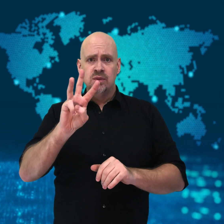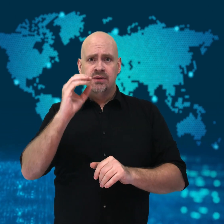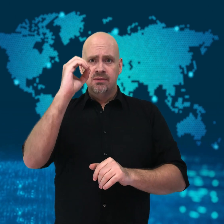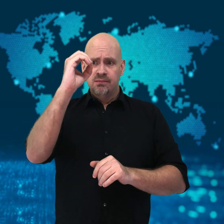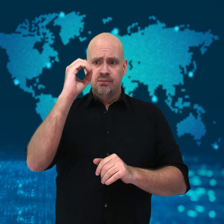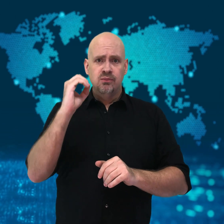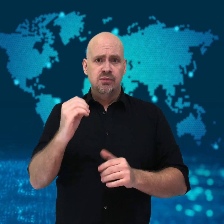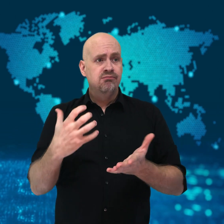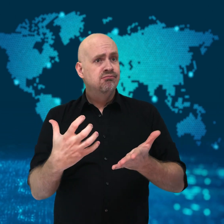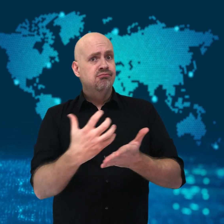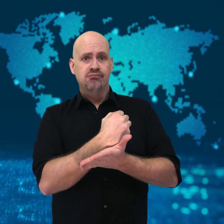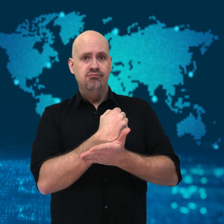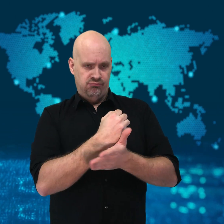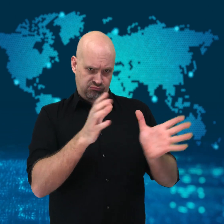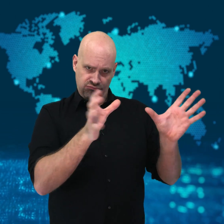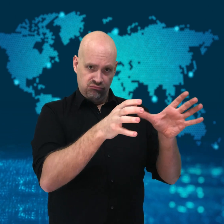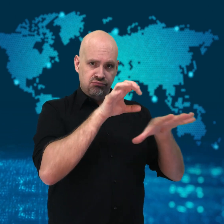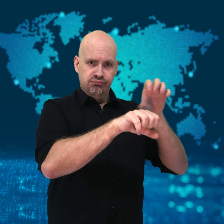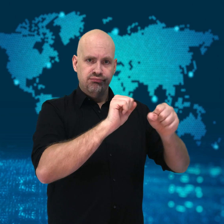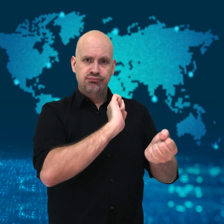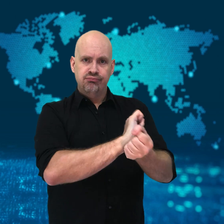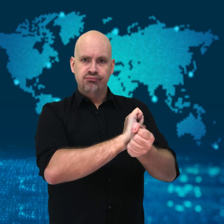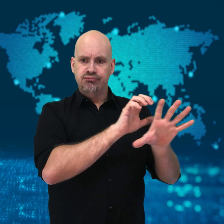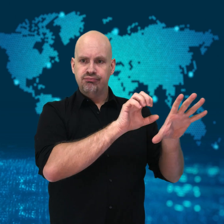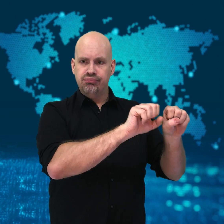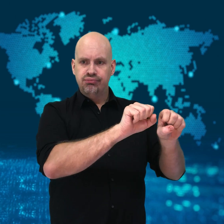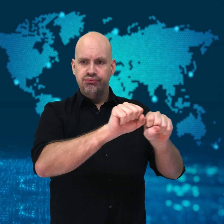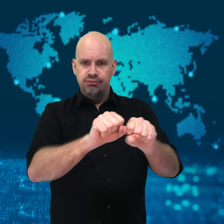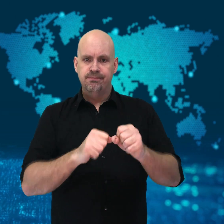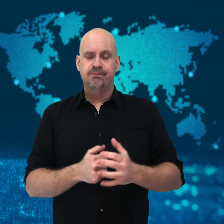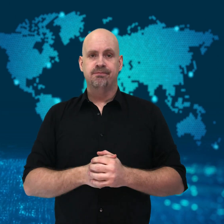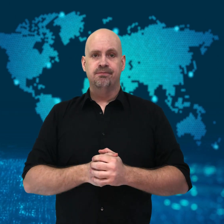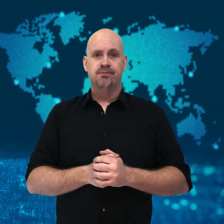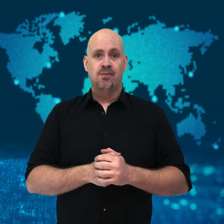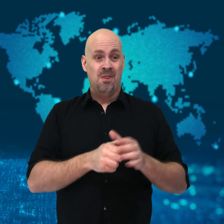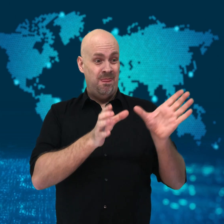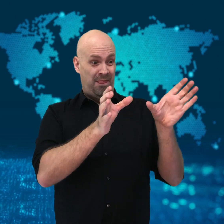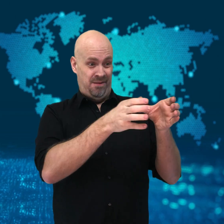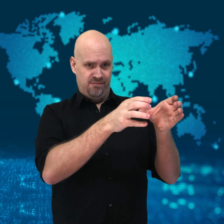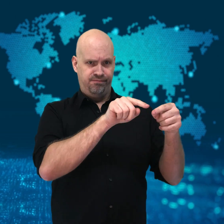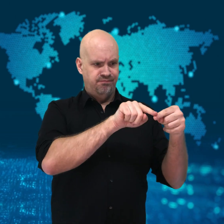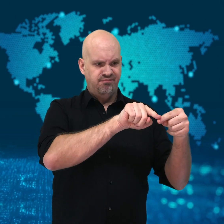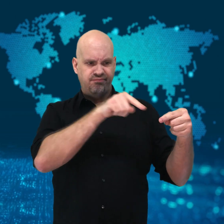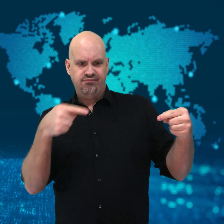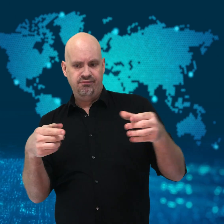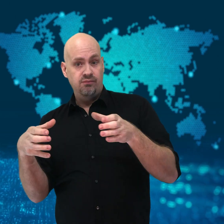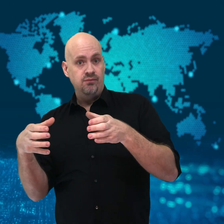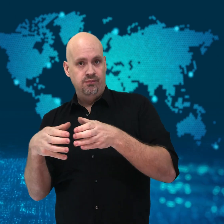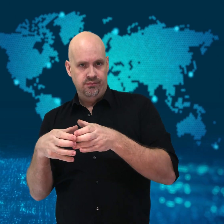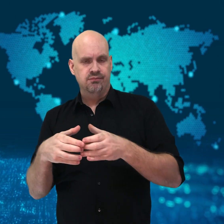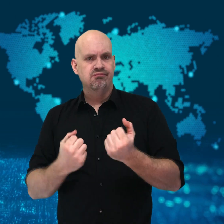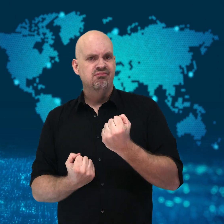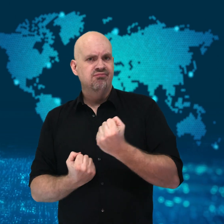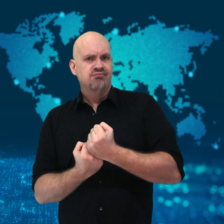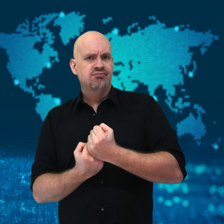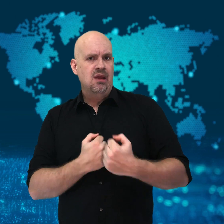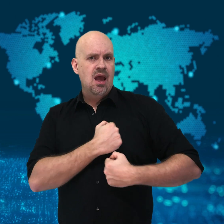whose party won the country’s election with 83% of the vote.